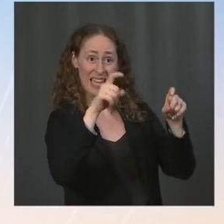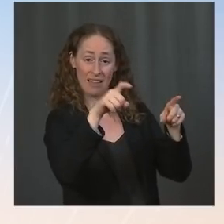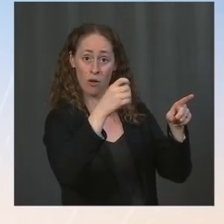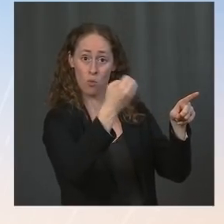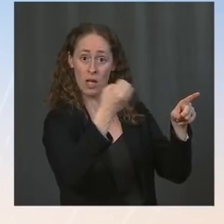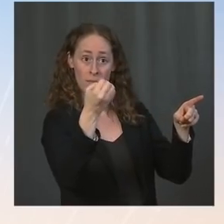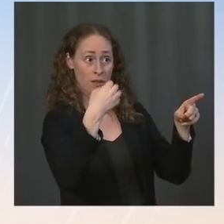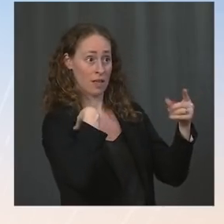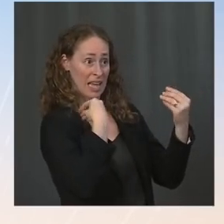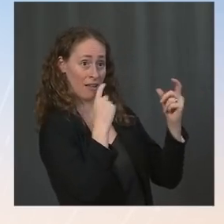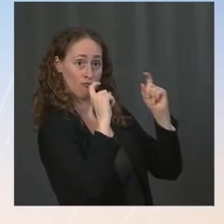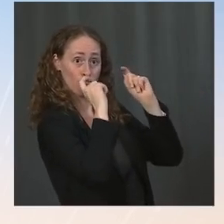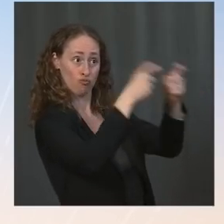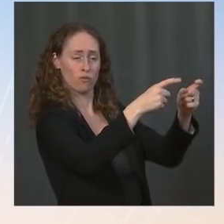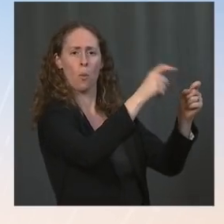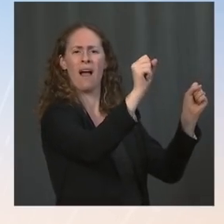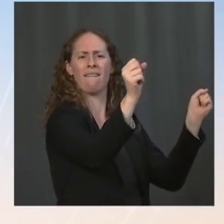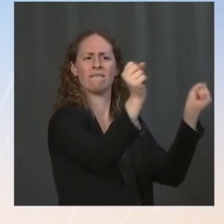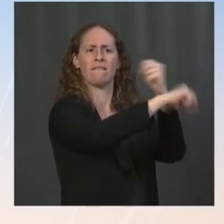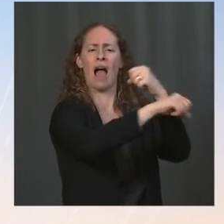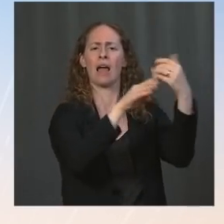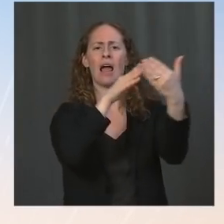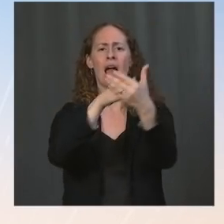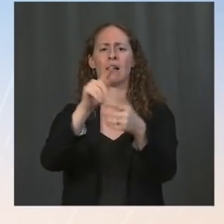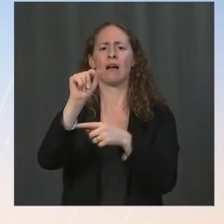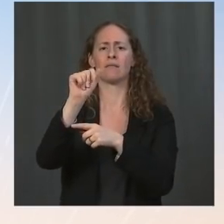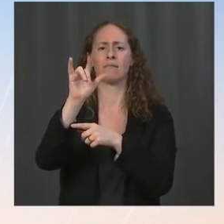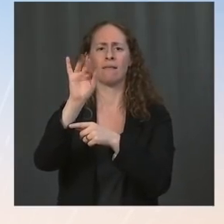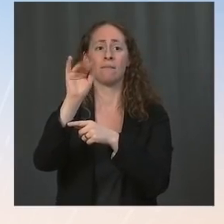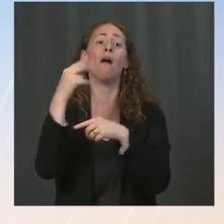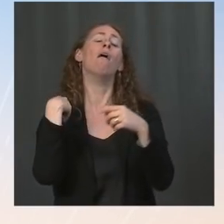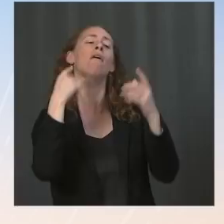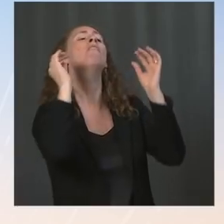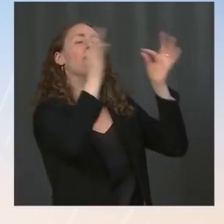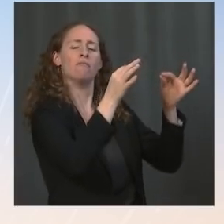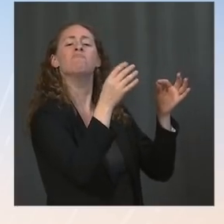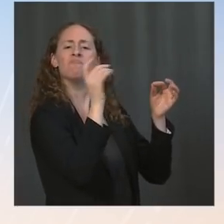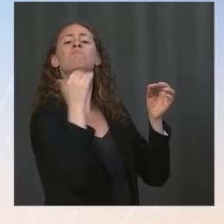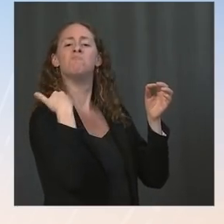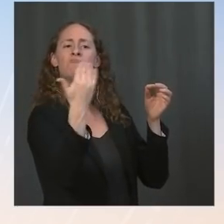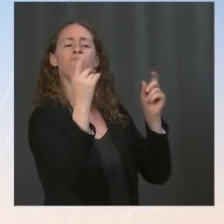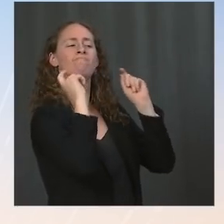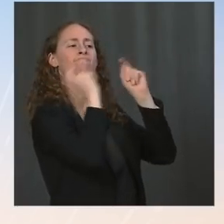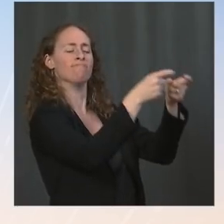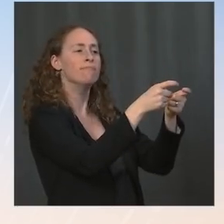And we made the decision to provide them with that equipment and the materiel. The third piece I would note that's very important here